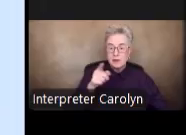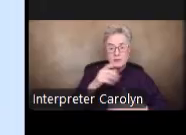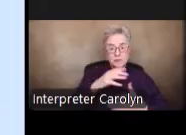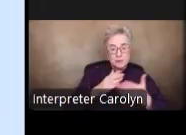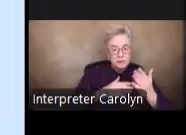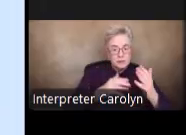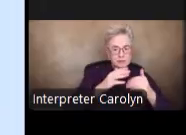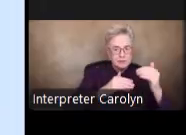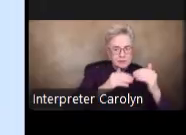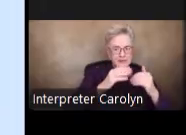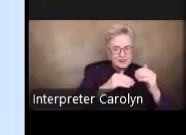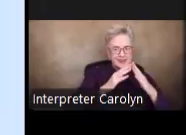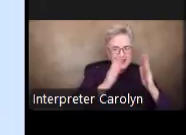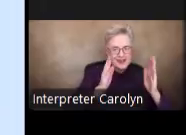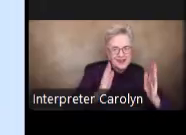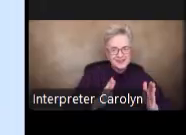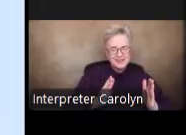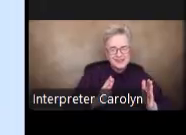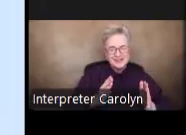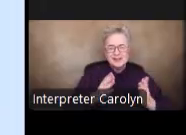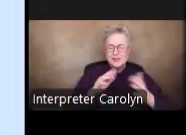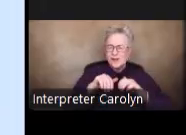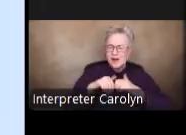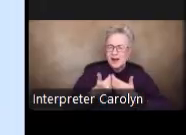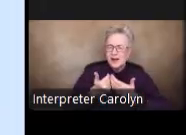support building each child communication house.